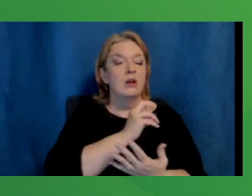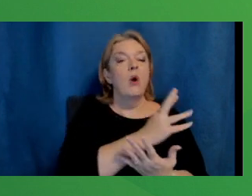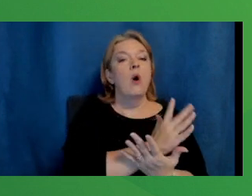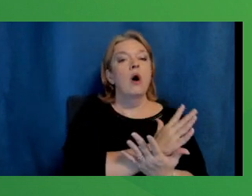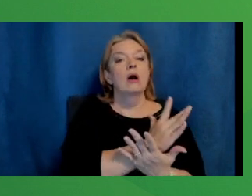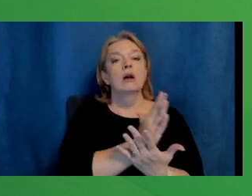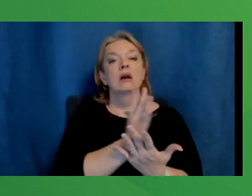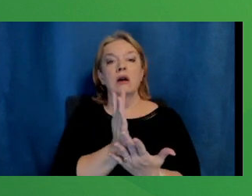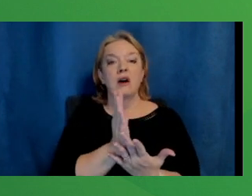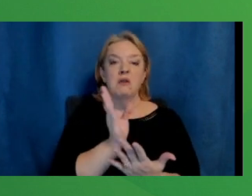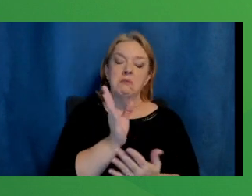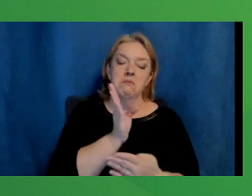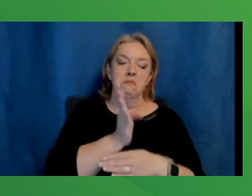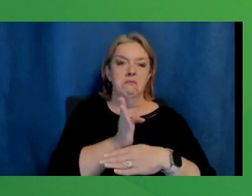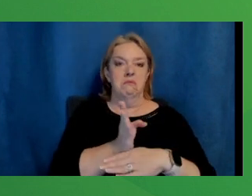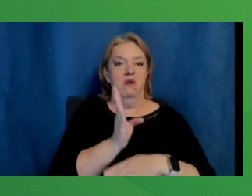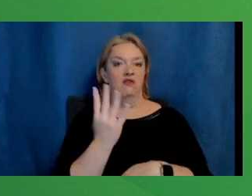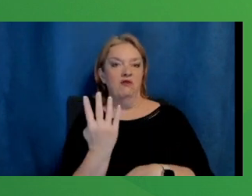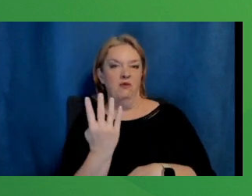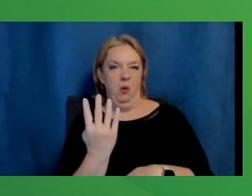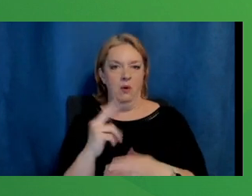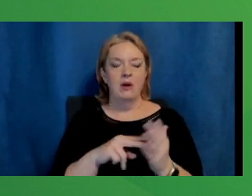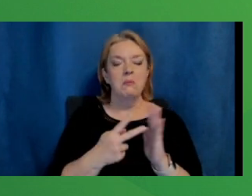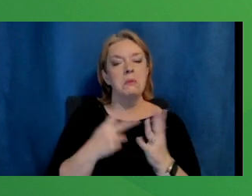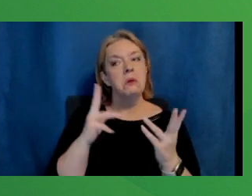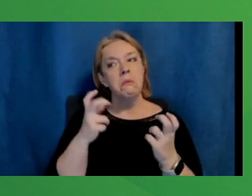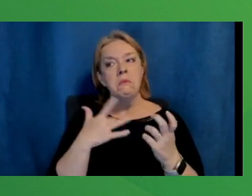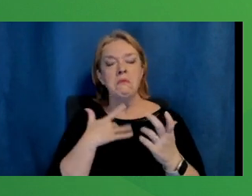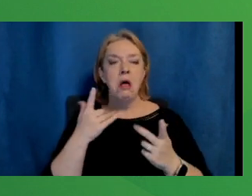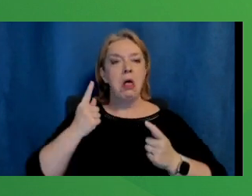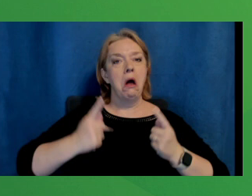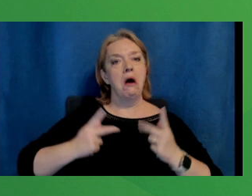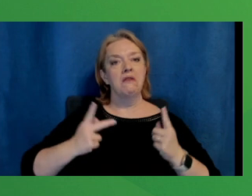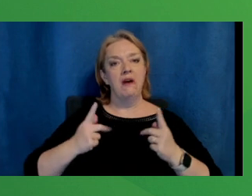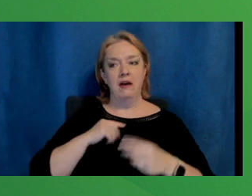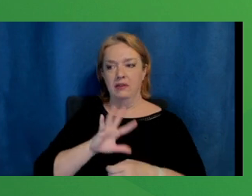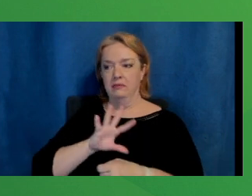So, many students had different types of aspects of how they felt. So here are a few. So the first